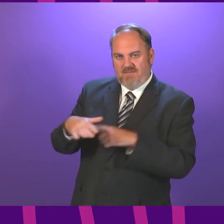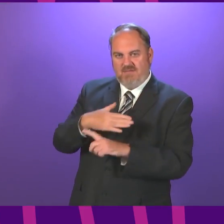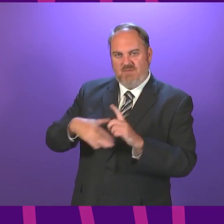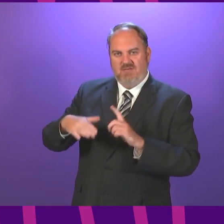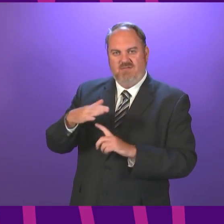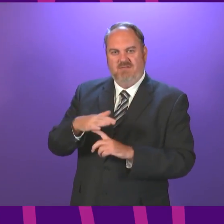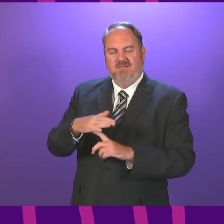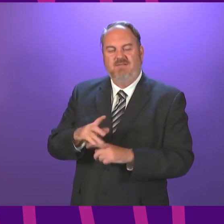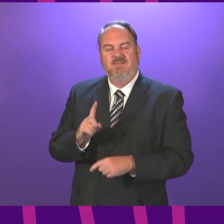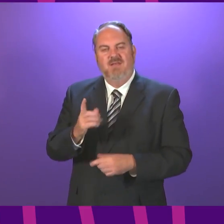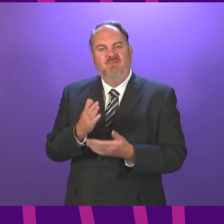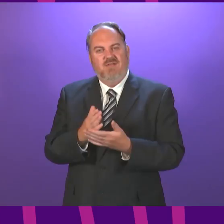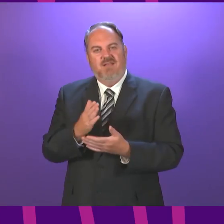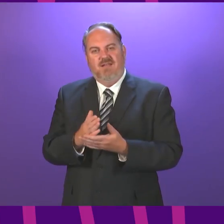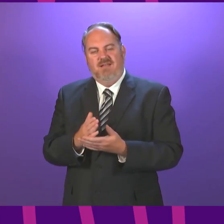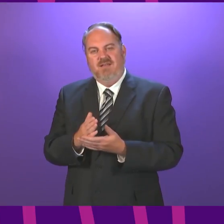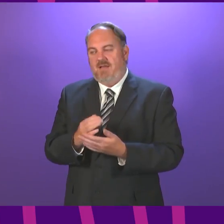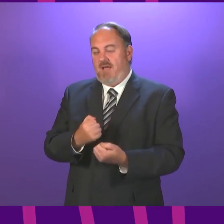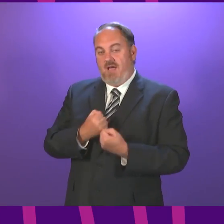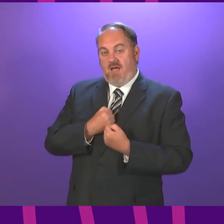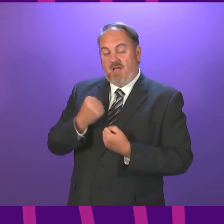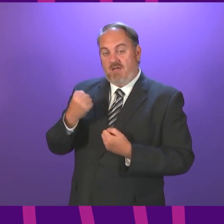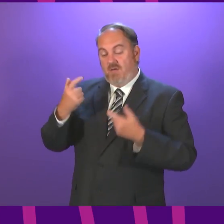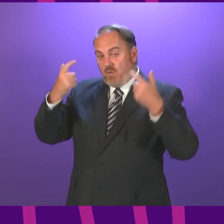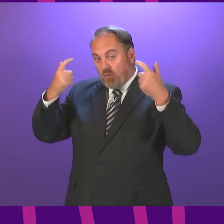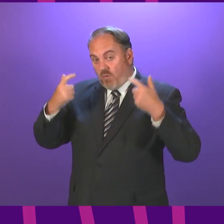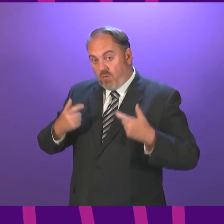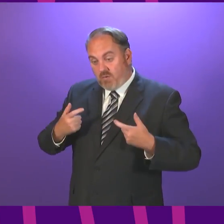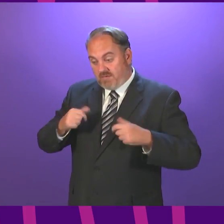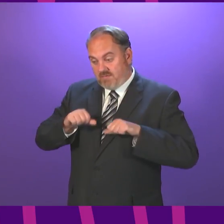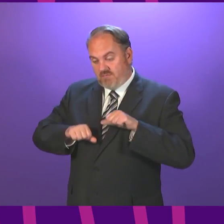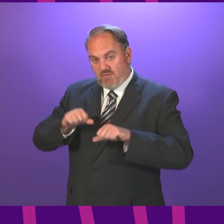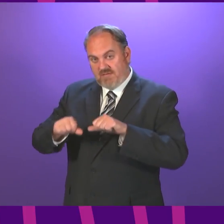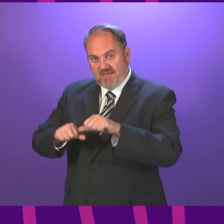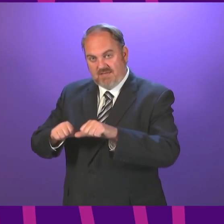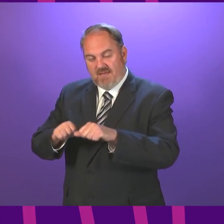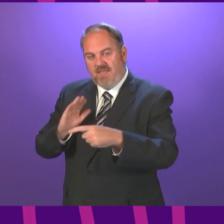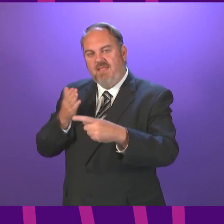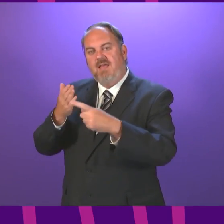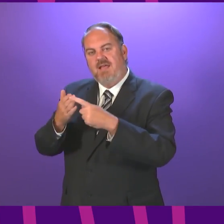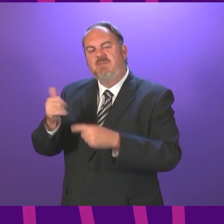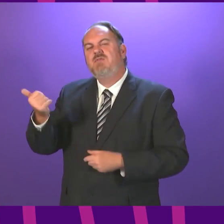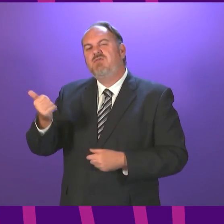at every twist and turn of our justice system that we increase opportunities for people